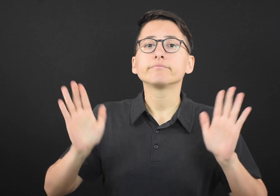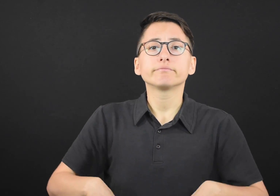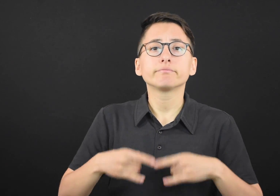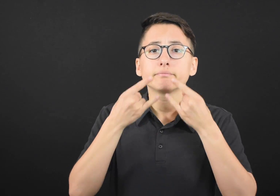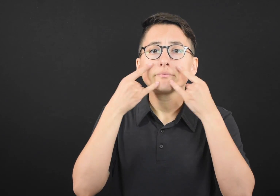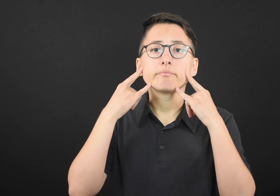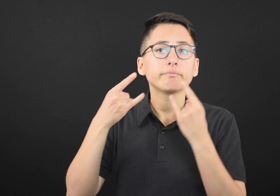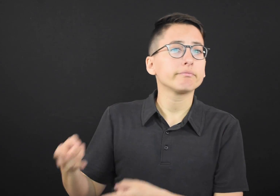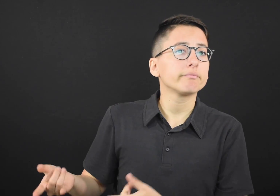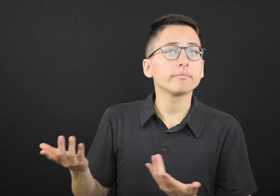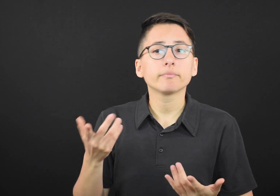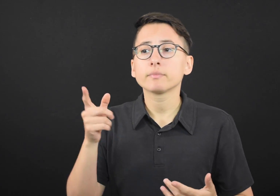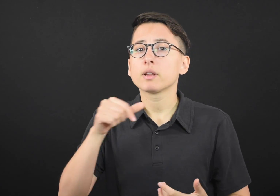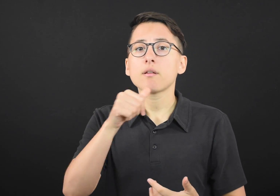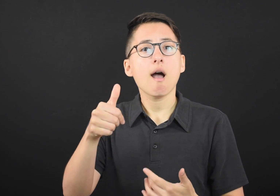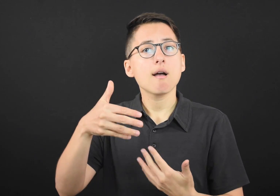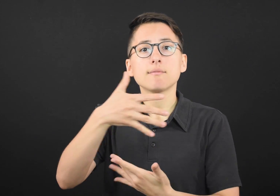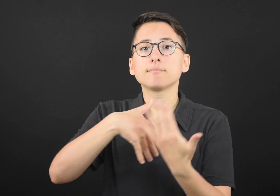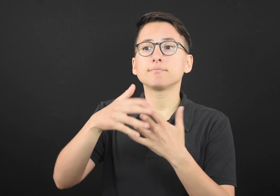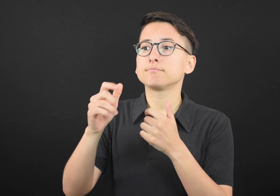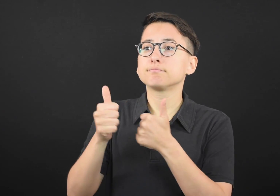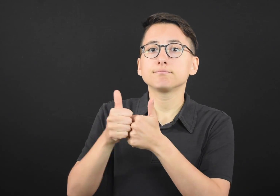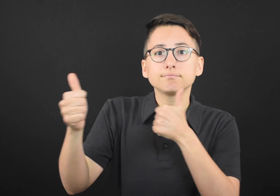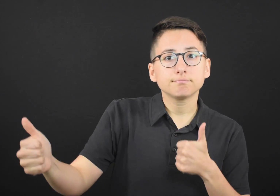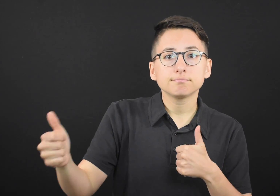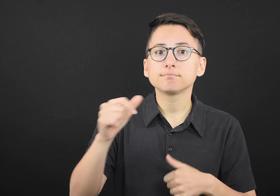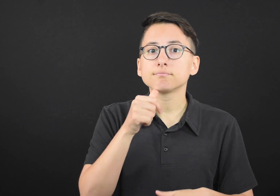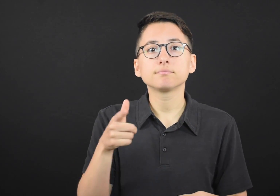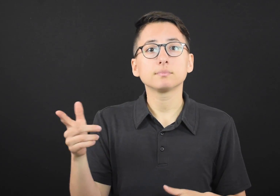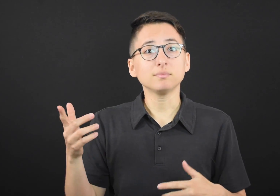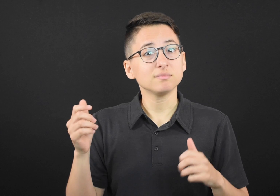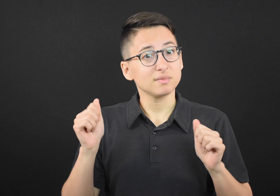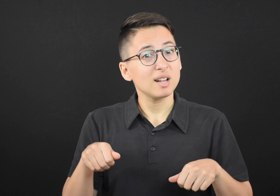and appropriate physical distancing are not being followed.